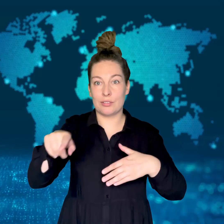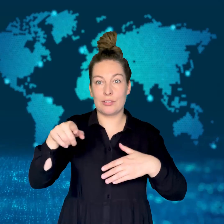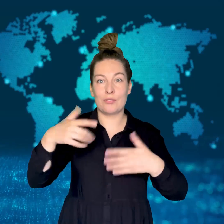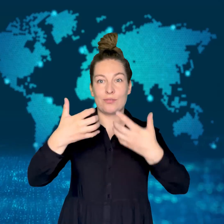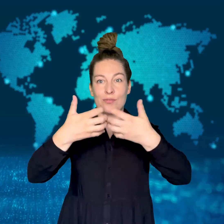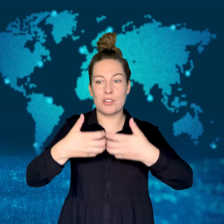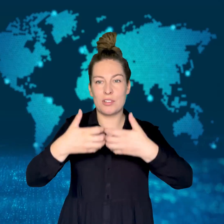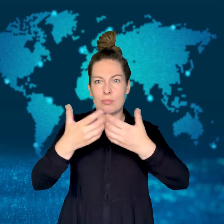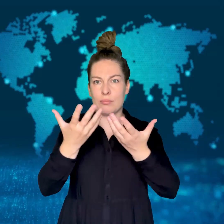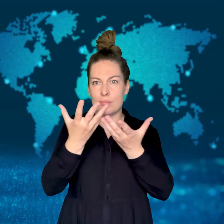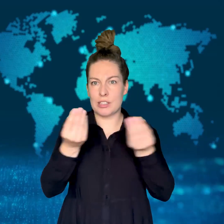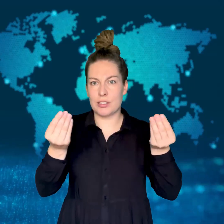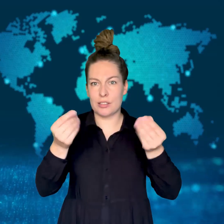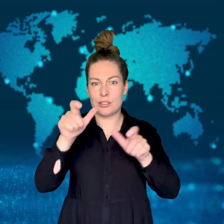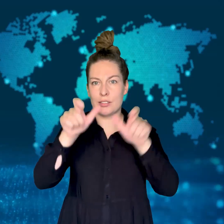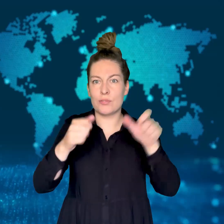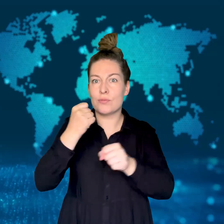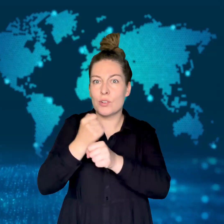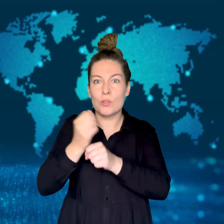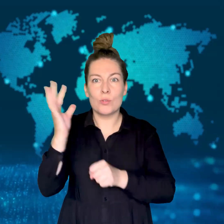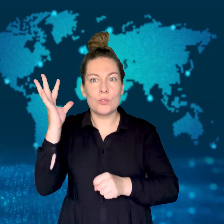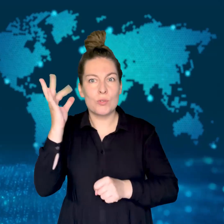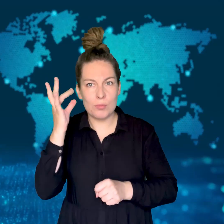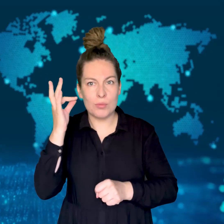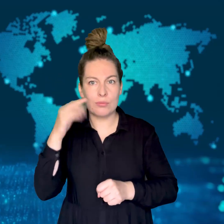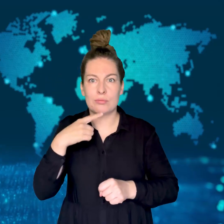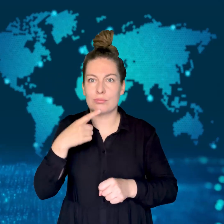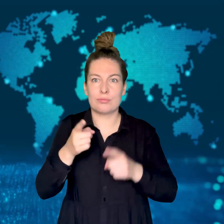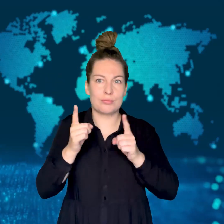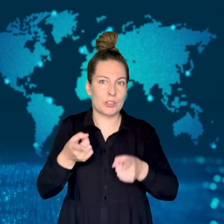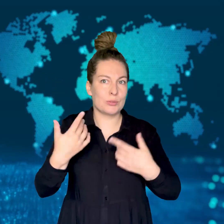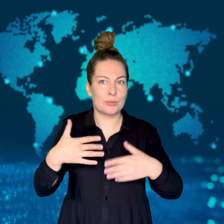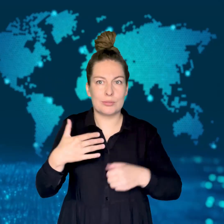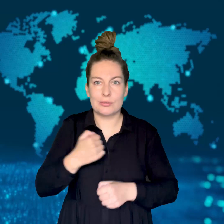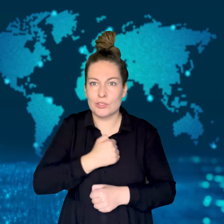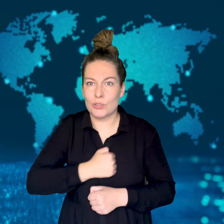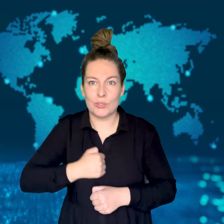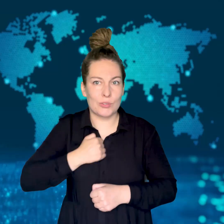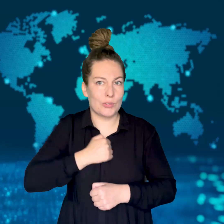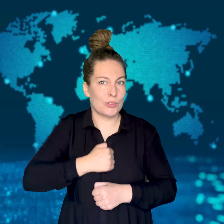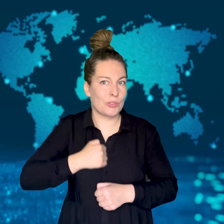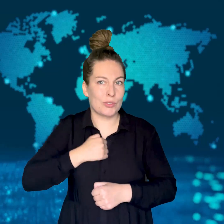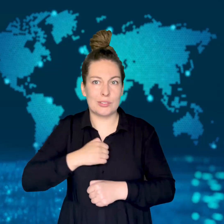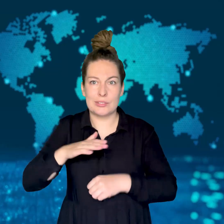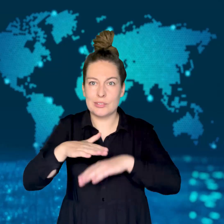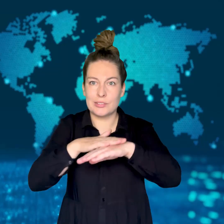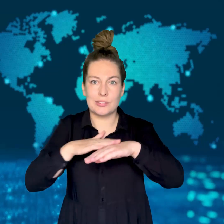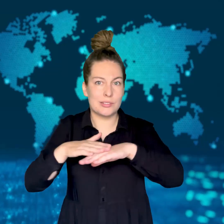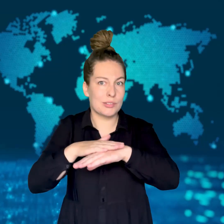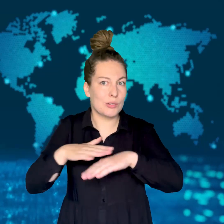and apologized to both the women and the public.